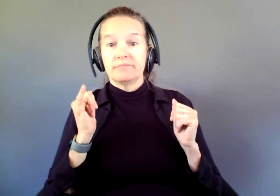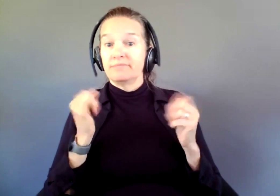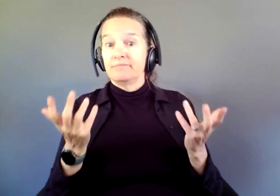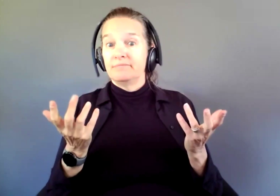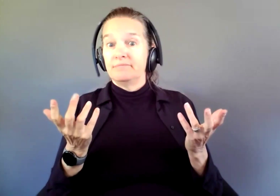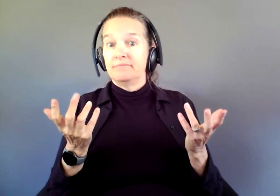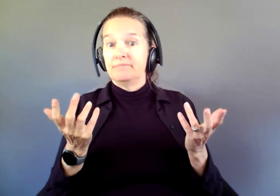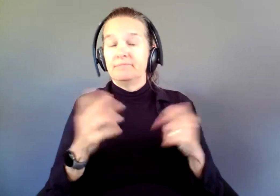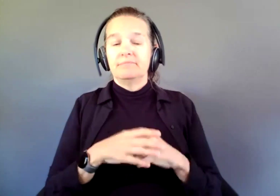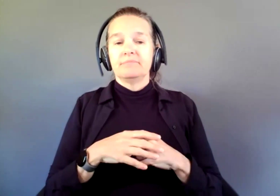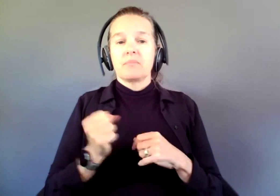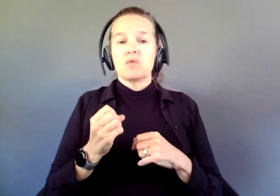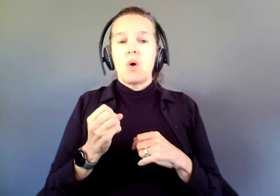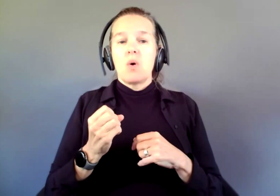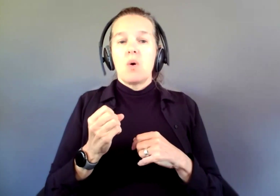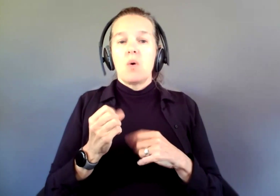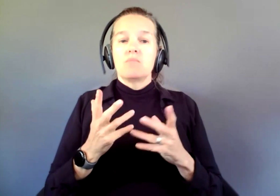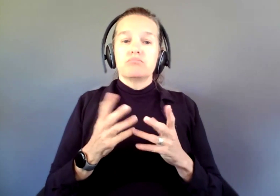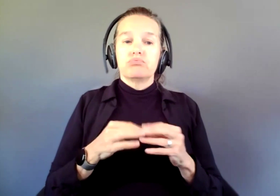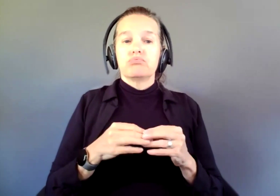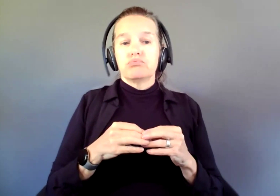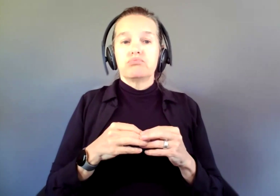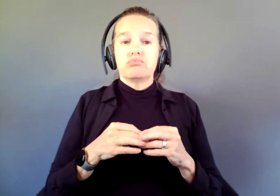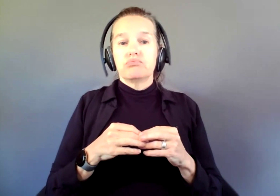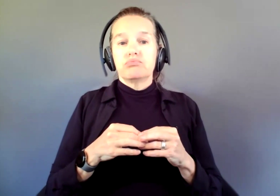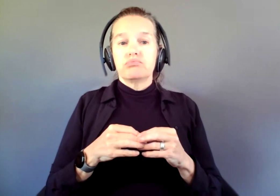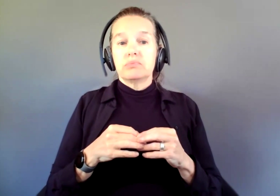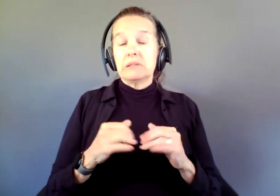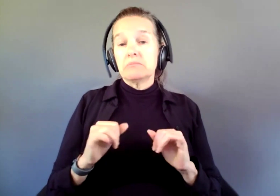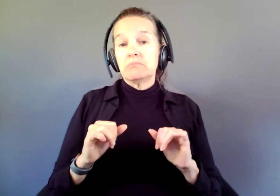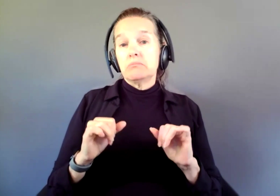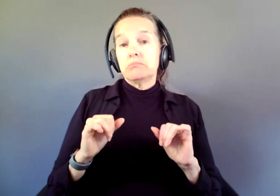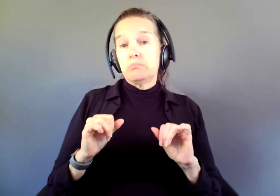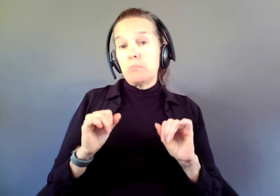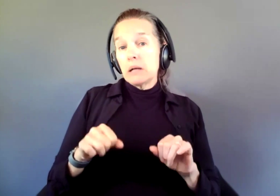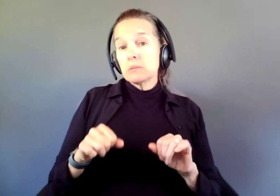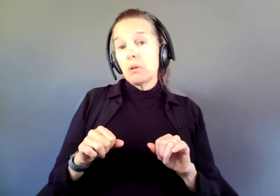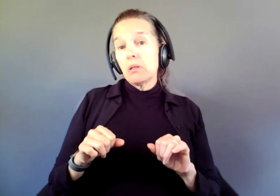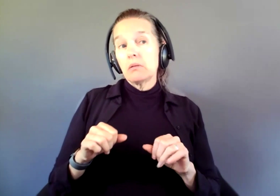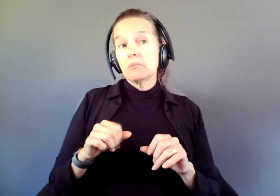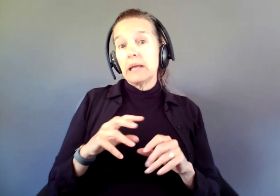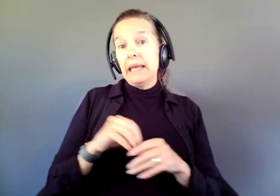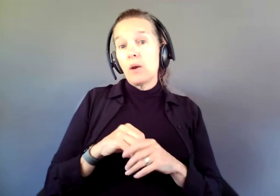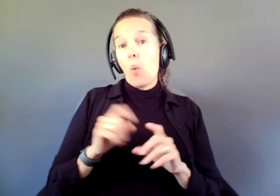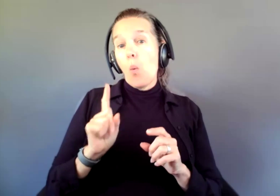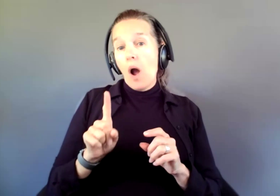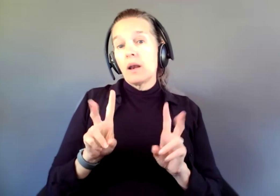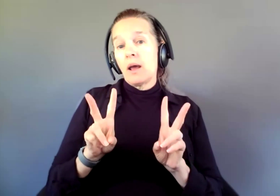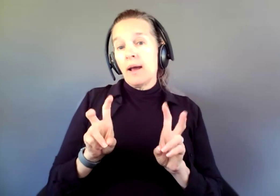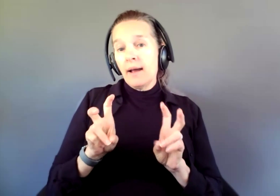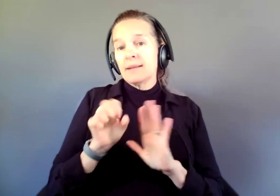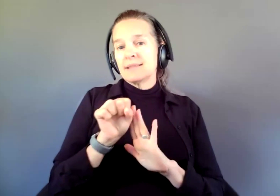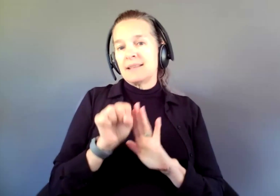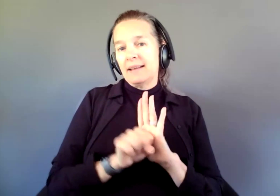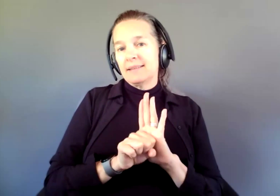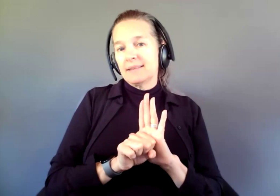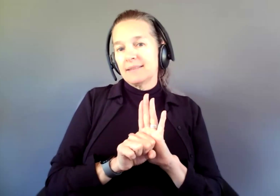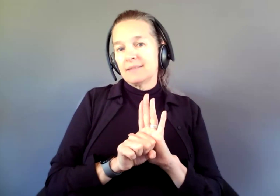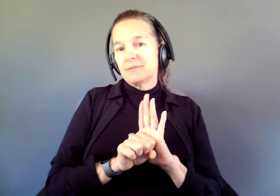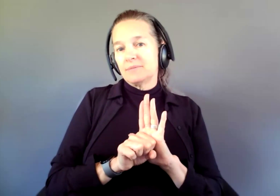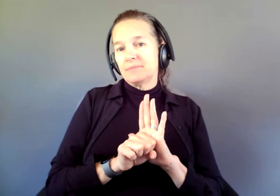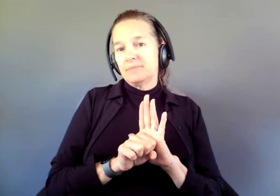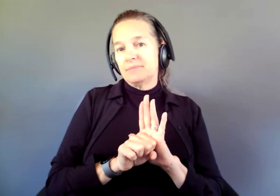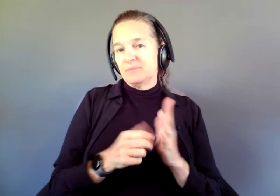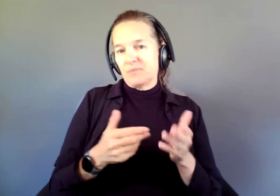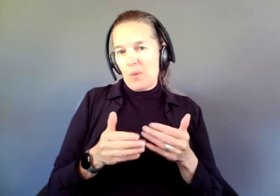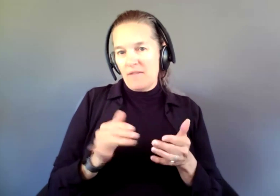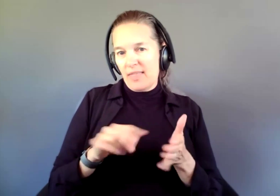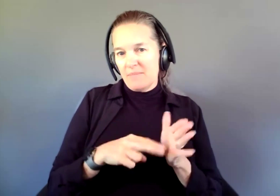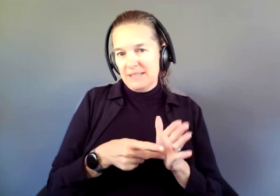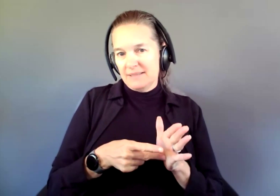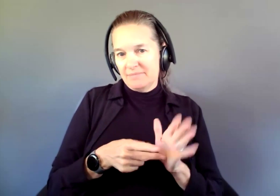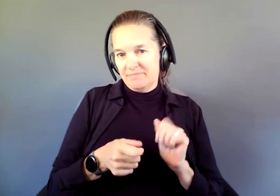So, it is possible that it could be within one, quote, state. Whatever that means. You know,